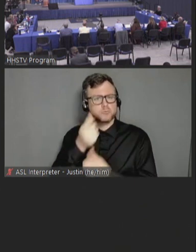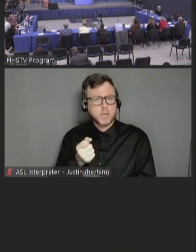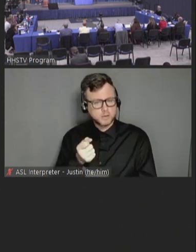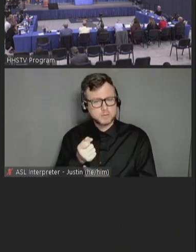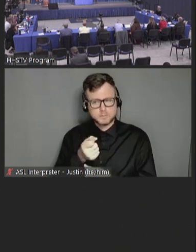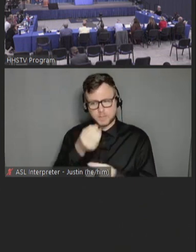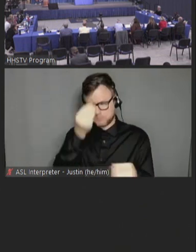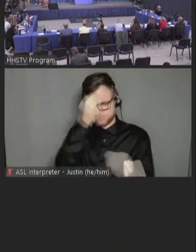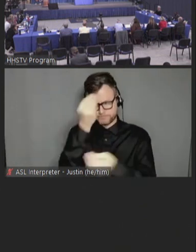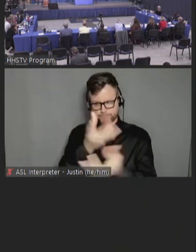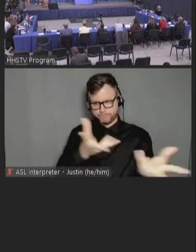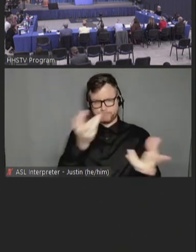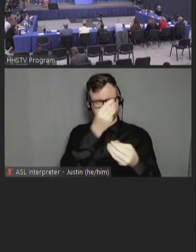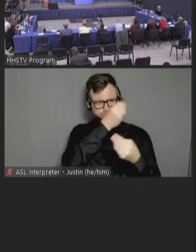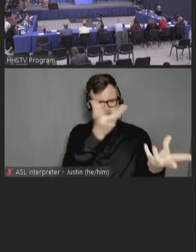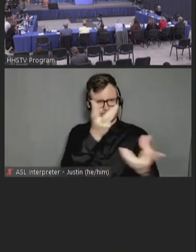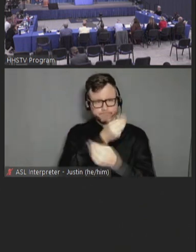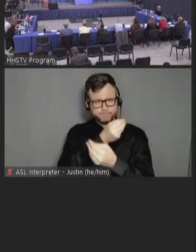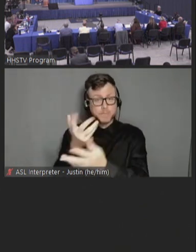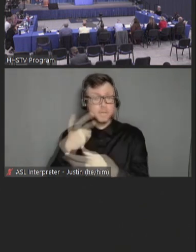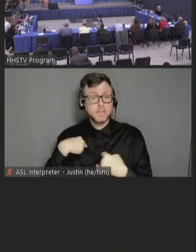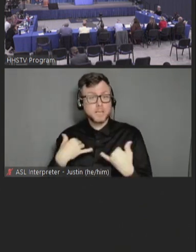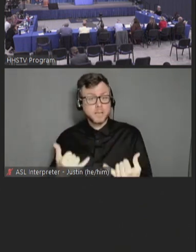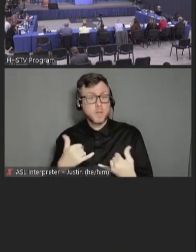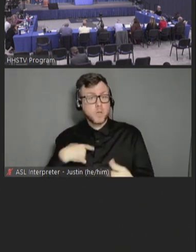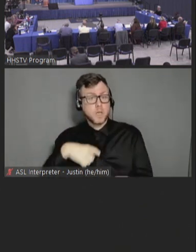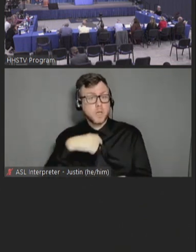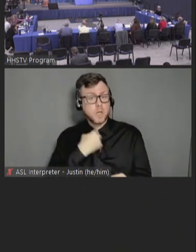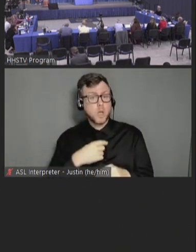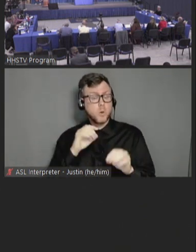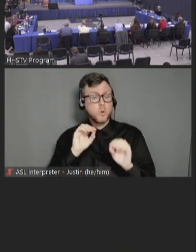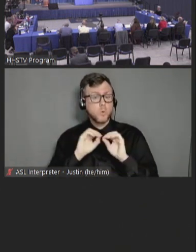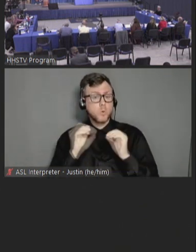of the concerns that our organization expressed early in our 40-year history.